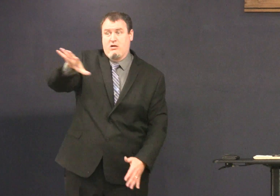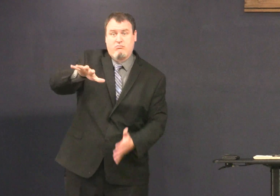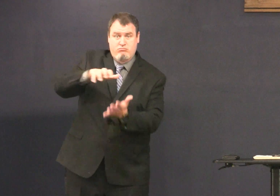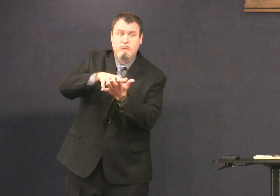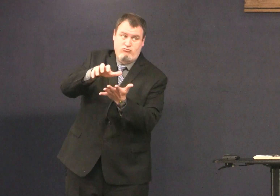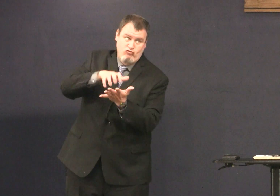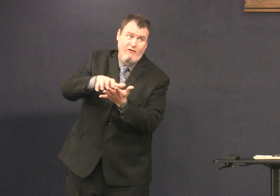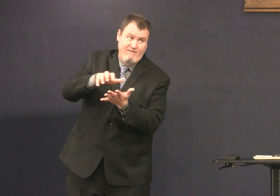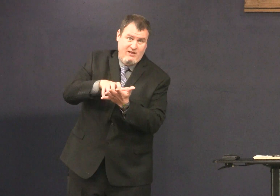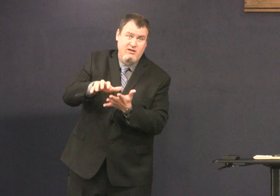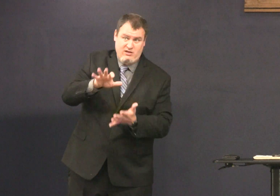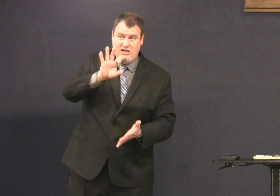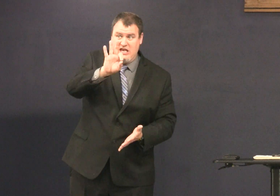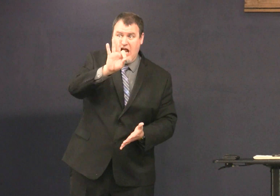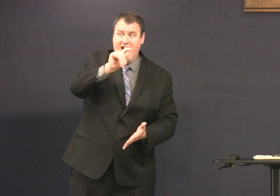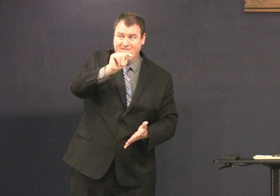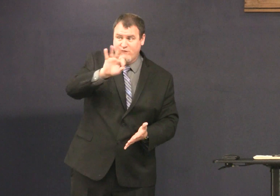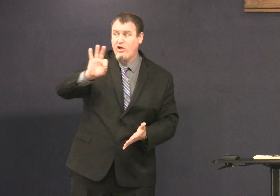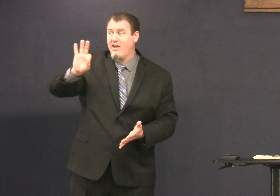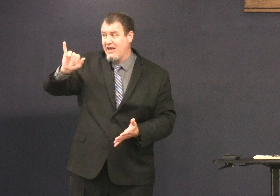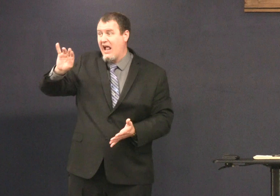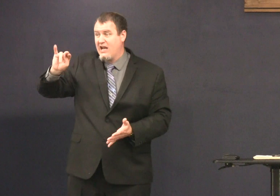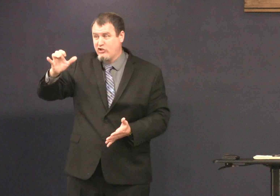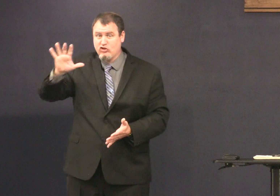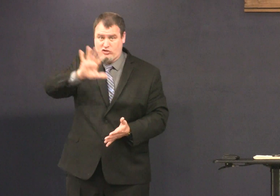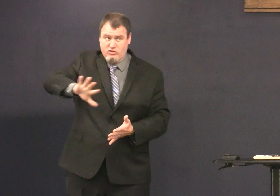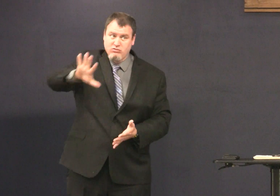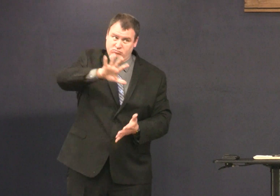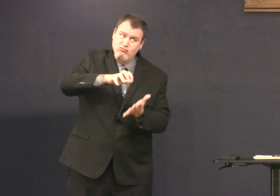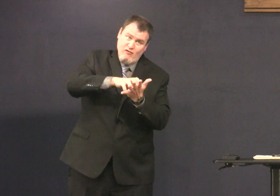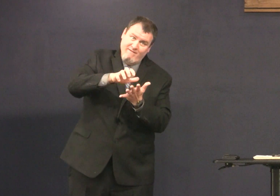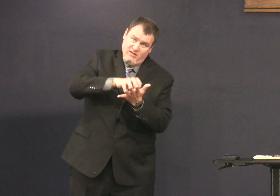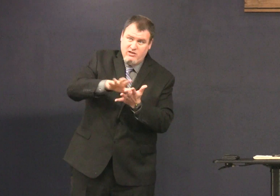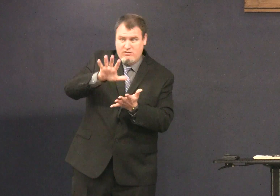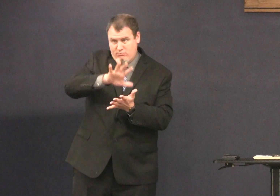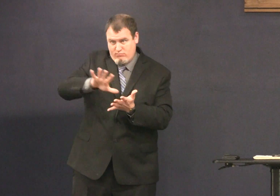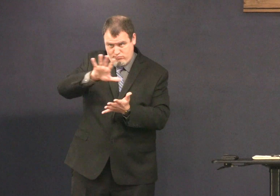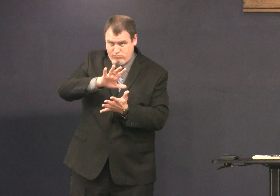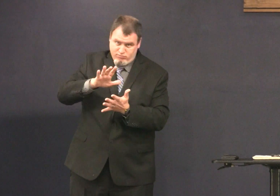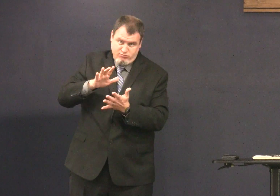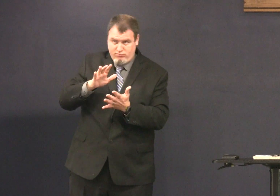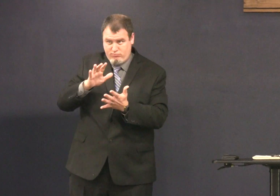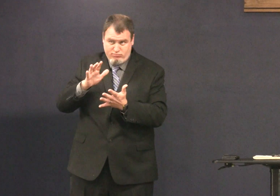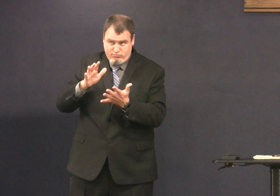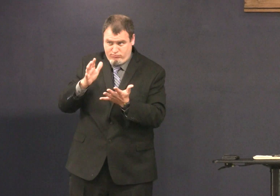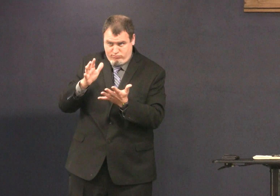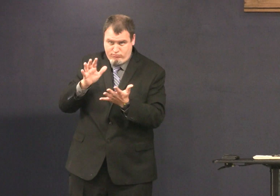he was nine feet nine inches tall roughly about about that